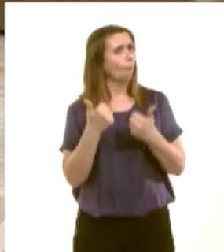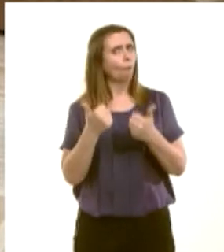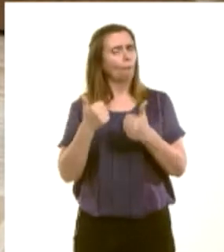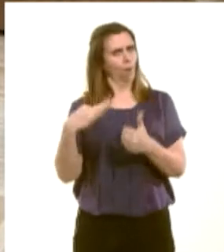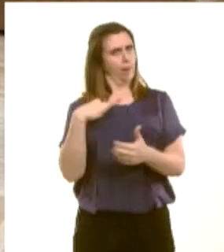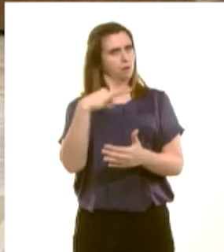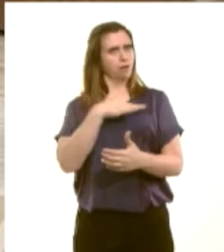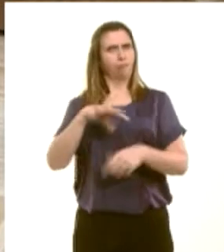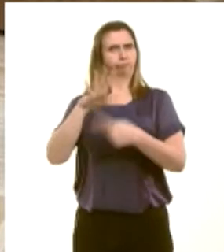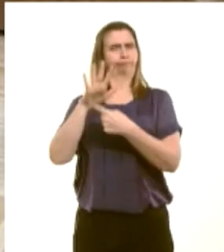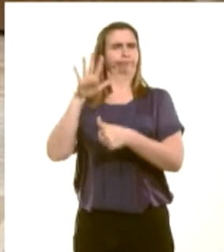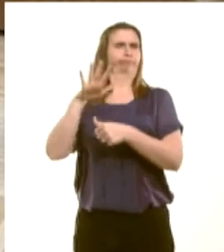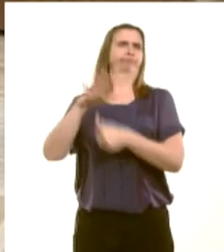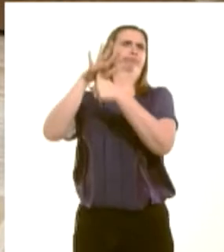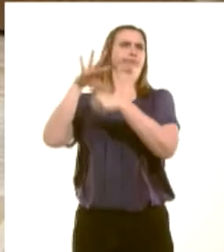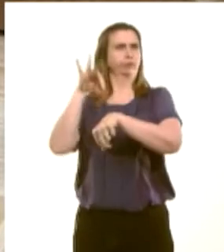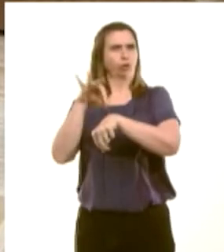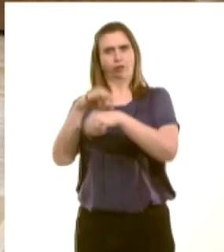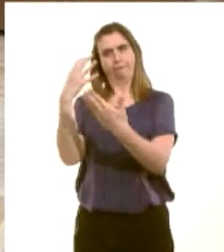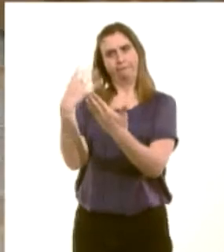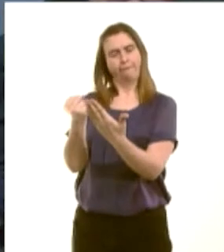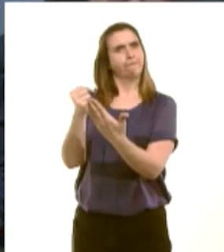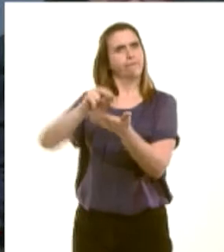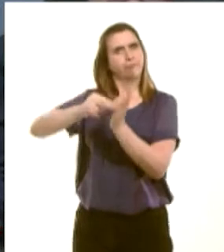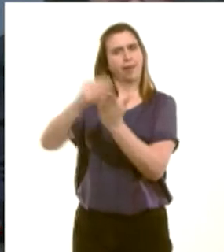that a vote of no confidence was passed by clinicians yesterdayónot yesterday; last